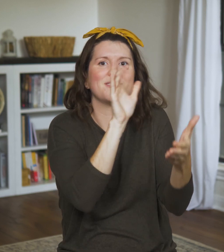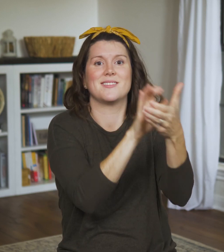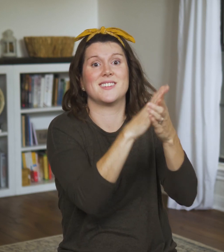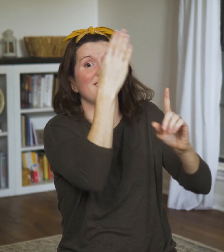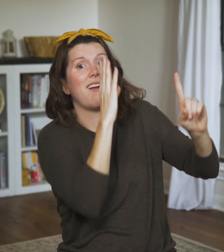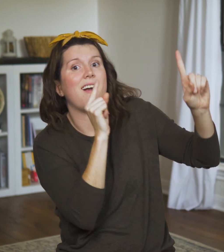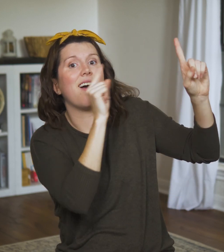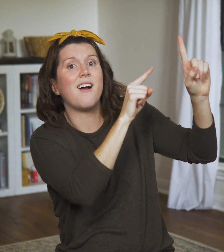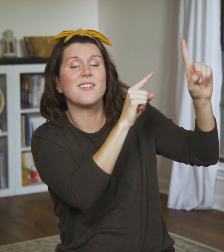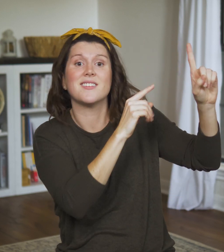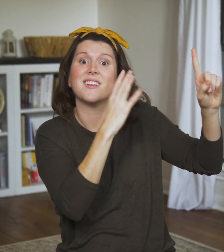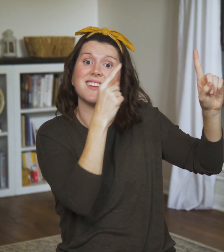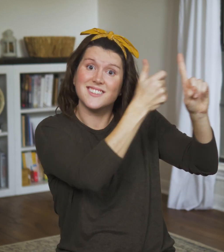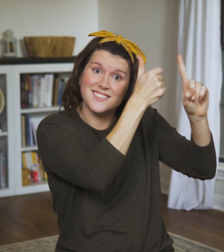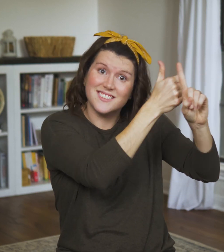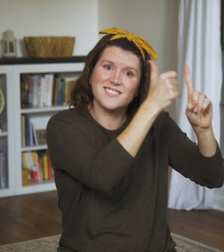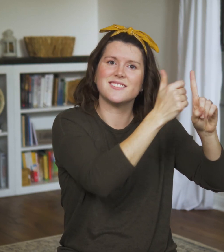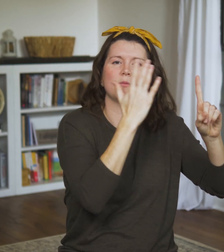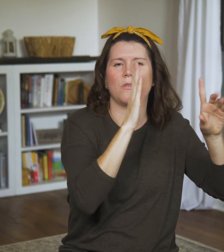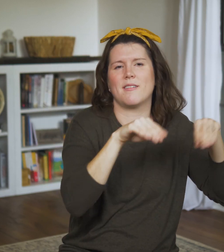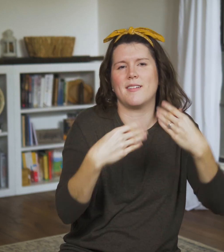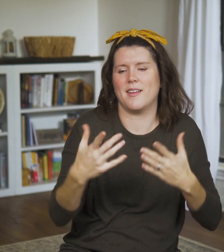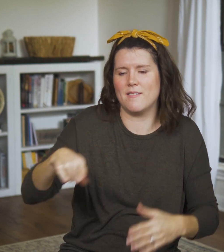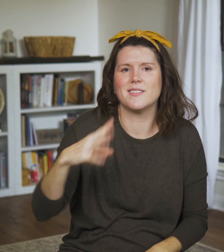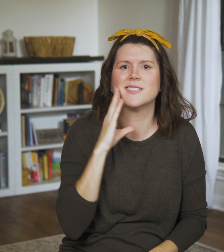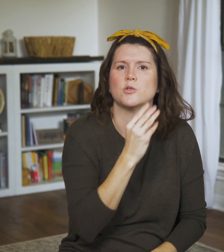told him to appoint judges over the people to handle things